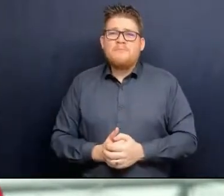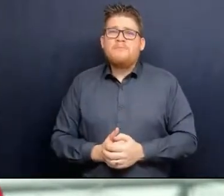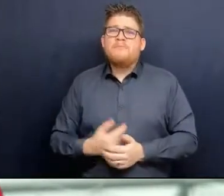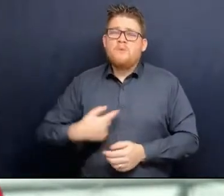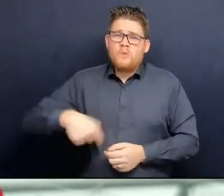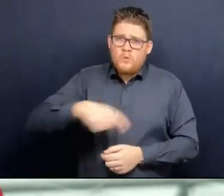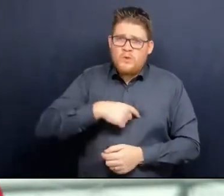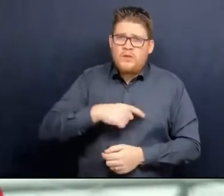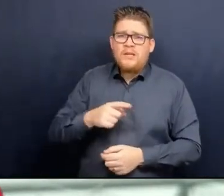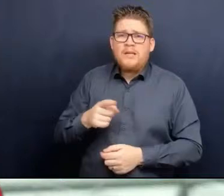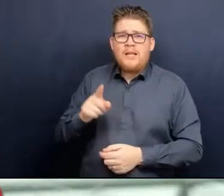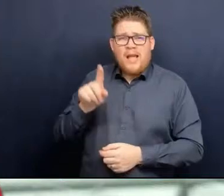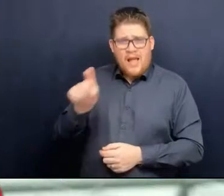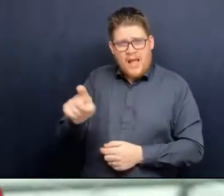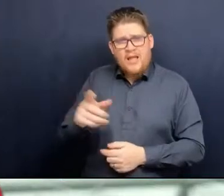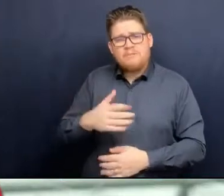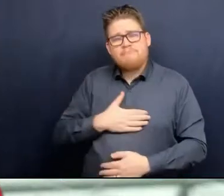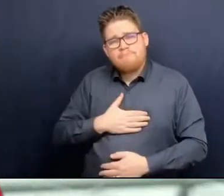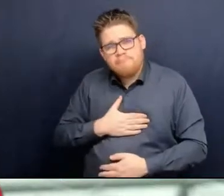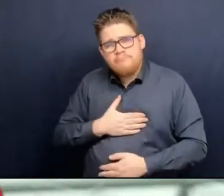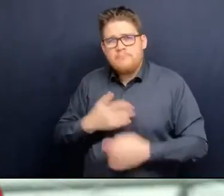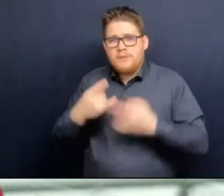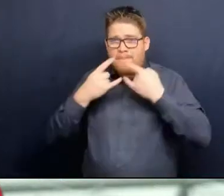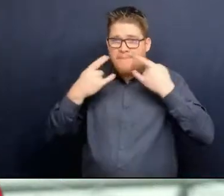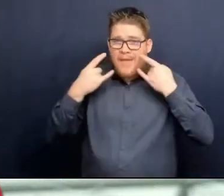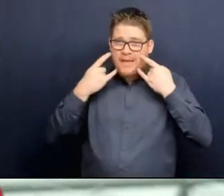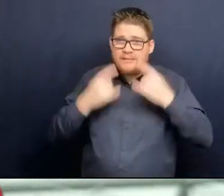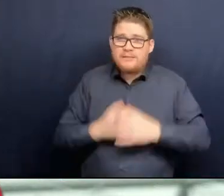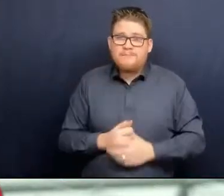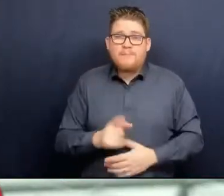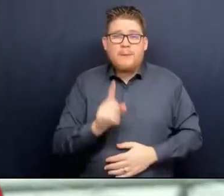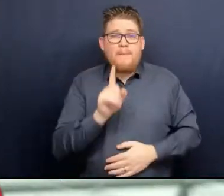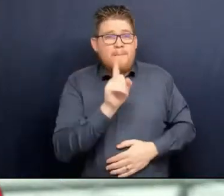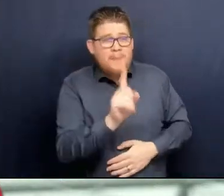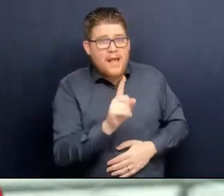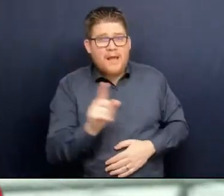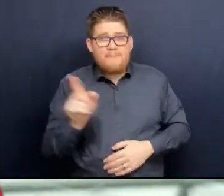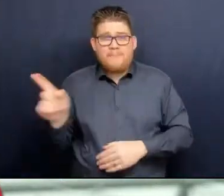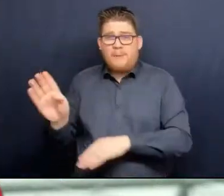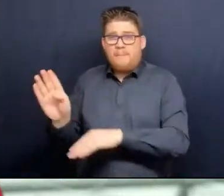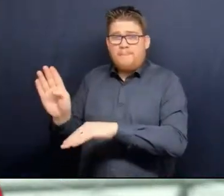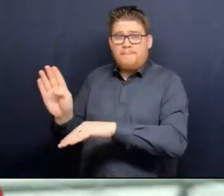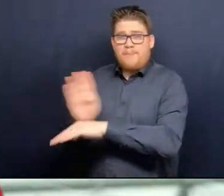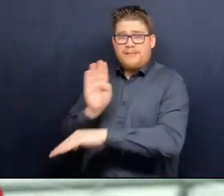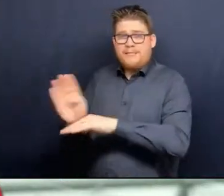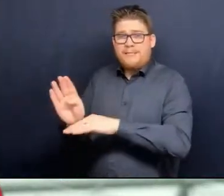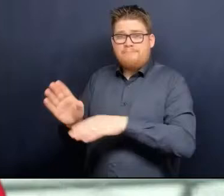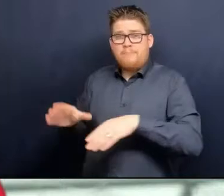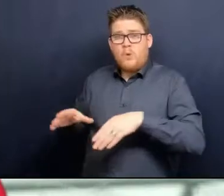masks, But, um, you know, I realized that for owners and